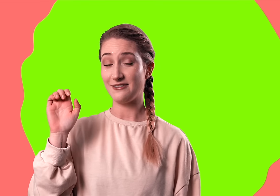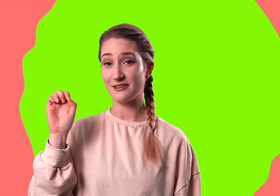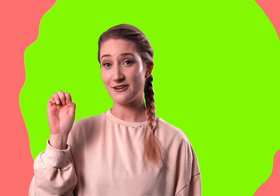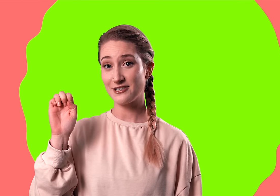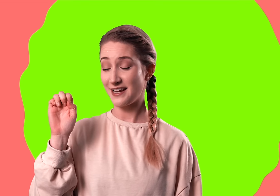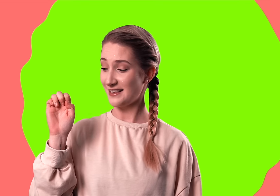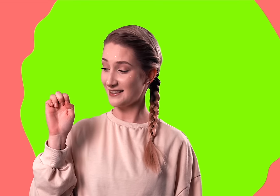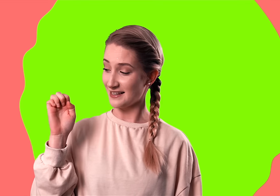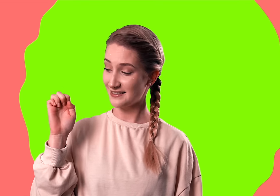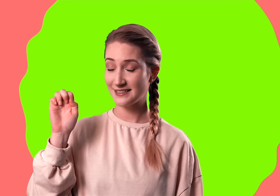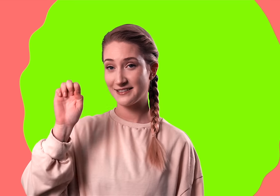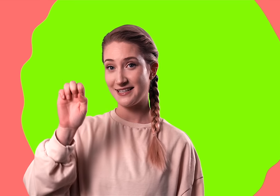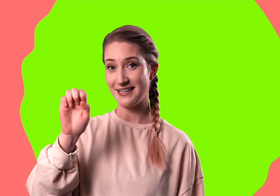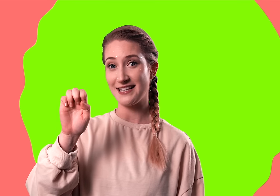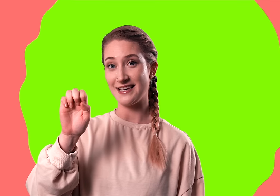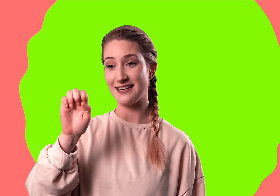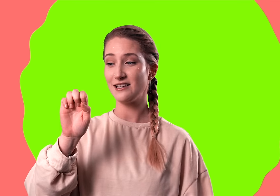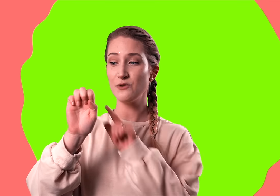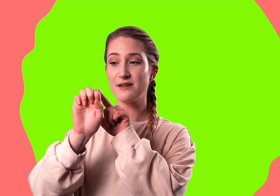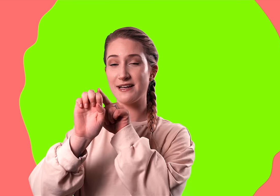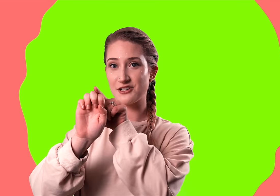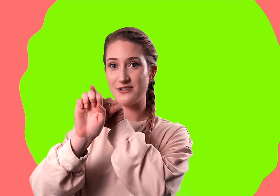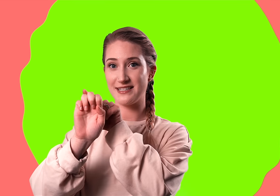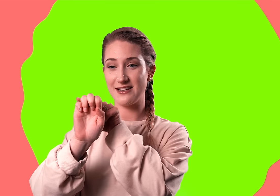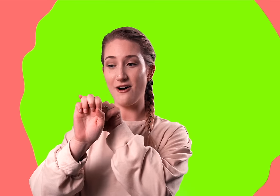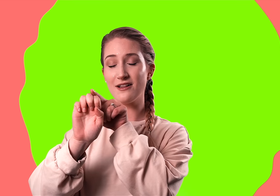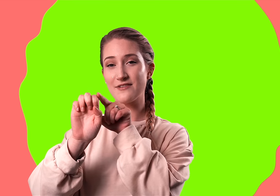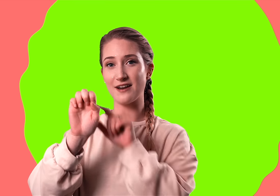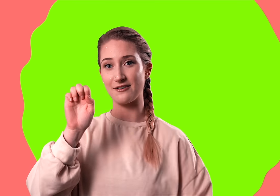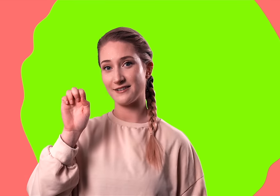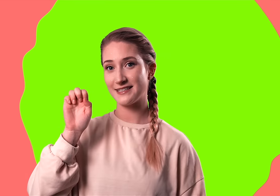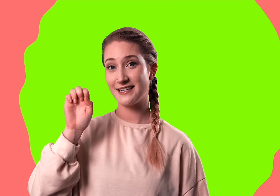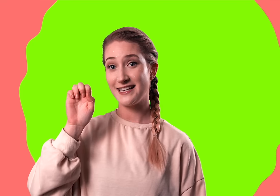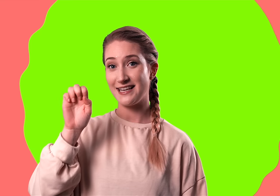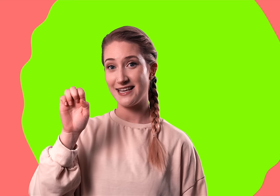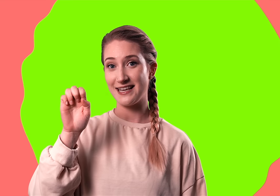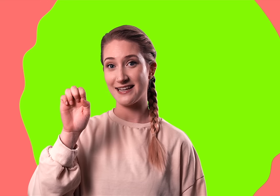And you close your hand like this, E. You want to make sure you can see all of your knuckles. E.